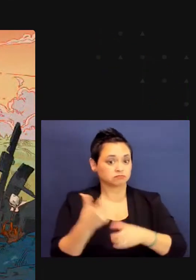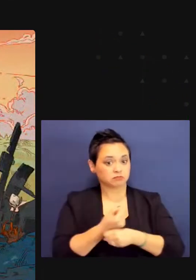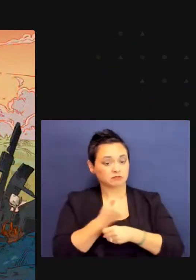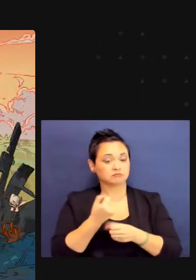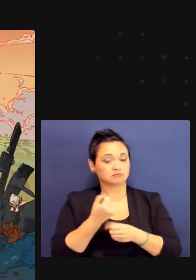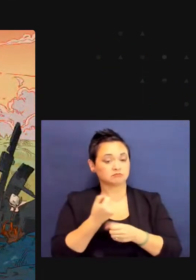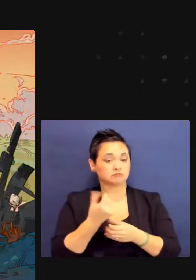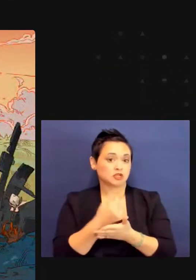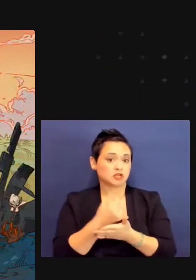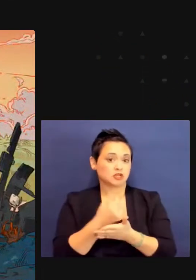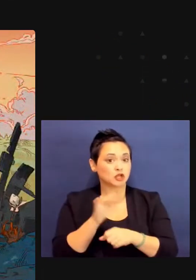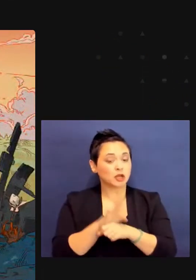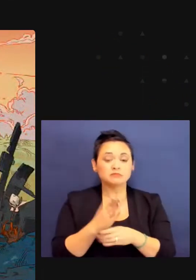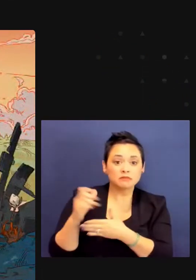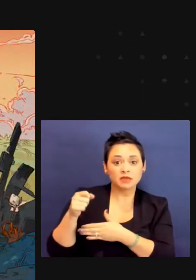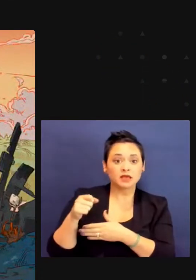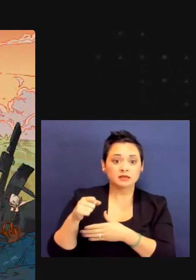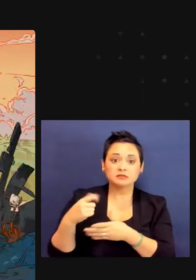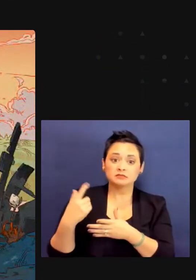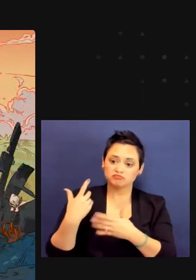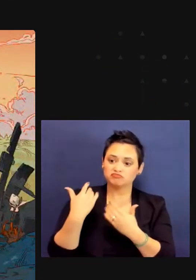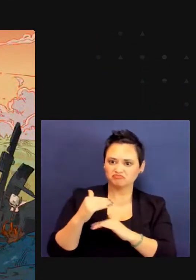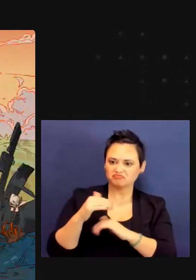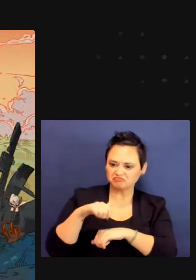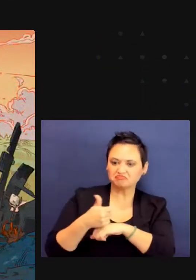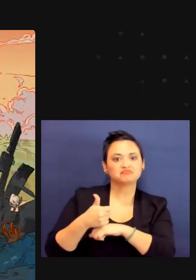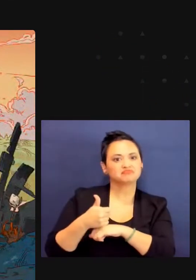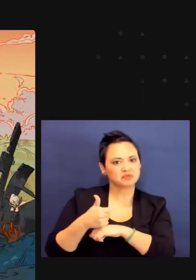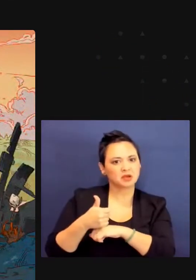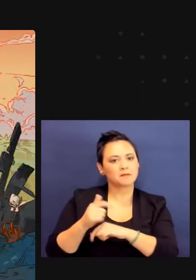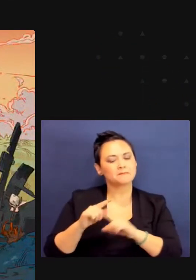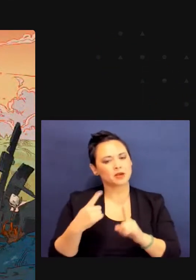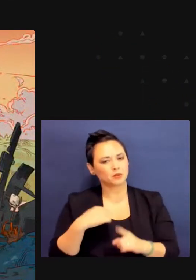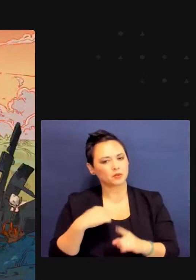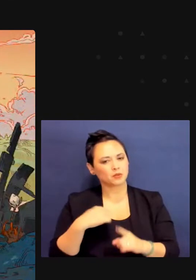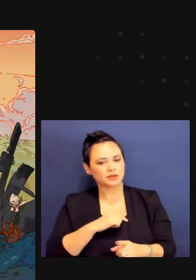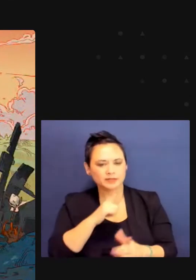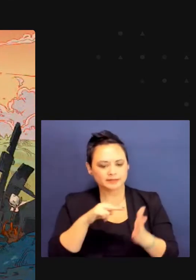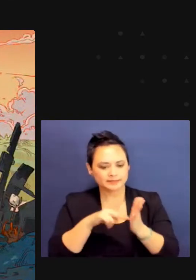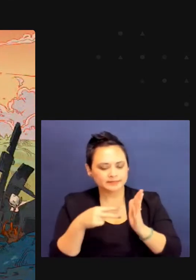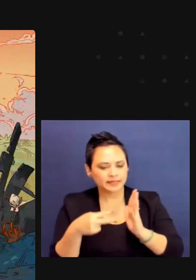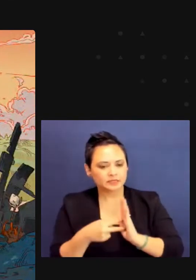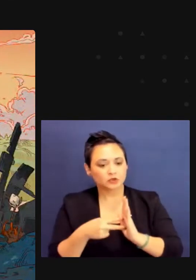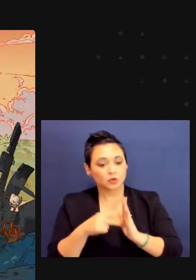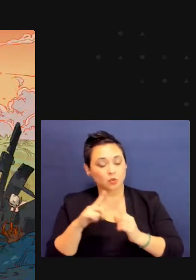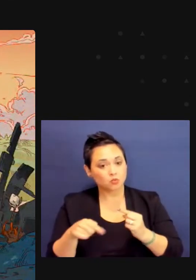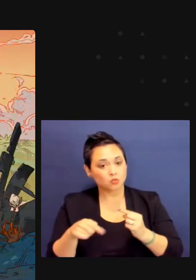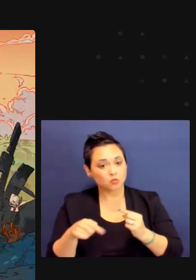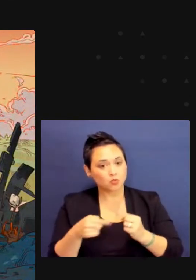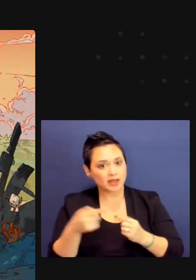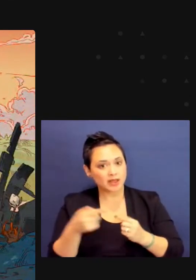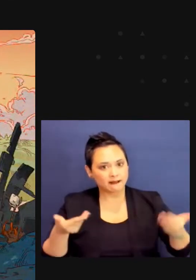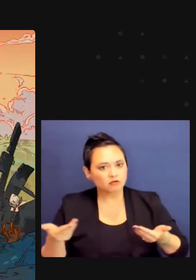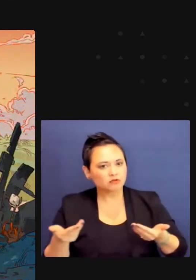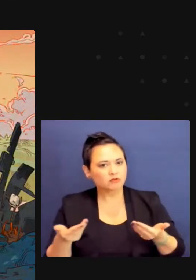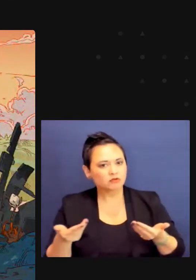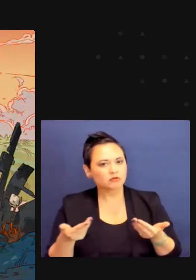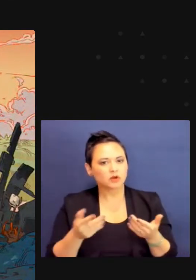But we should be very intentional when we're hiring, what we're really looking for in each of these roles, right and understanding of